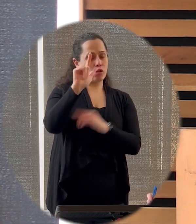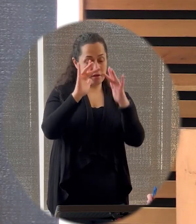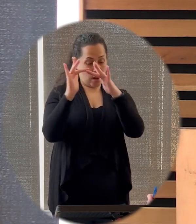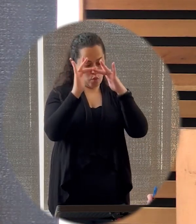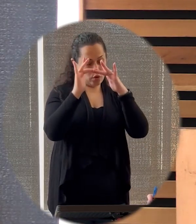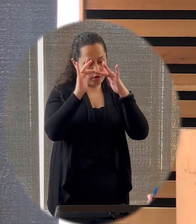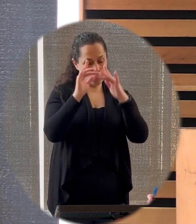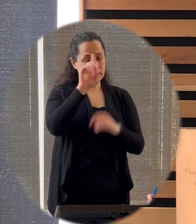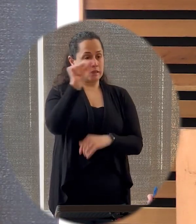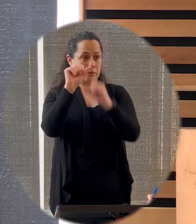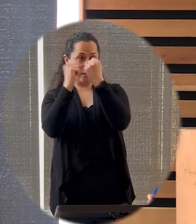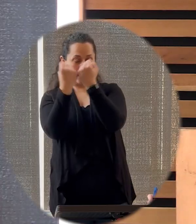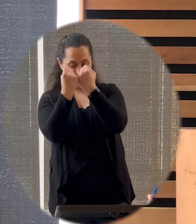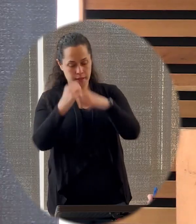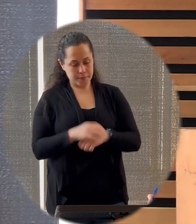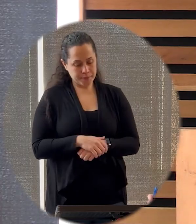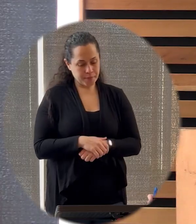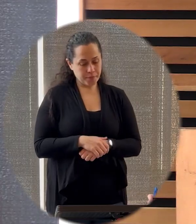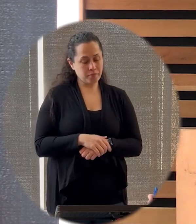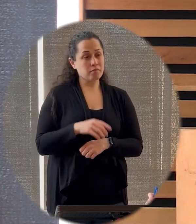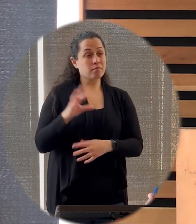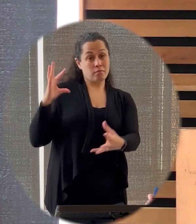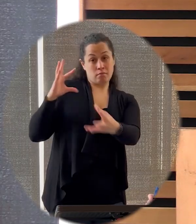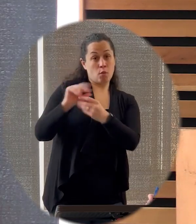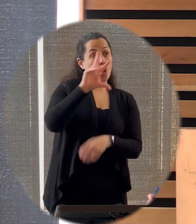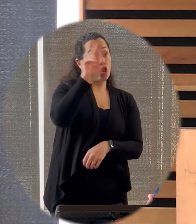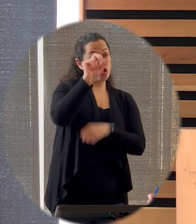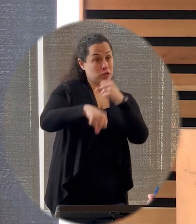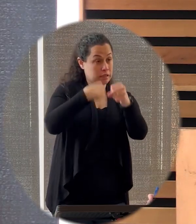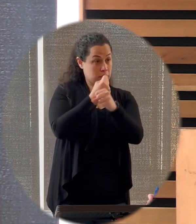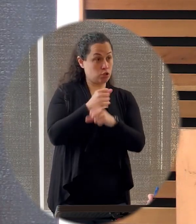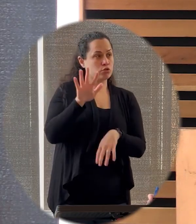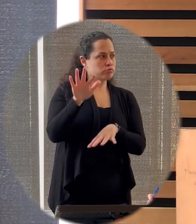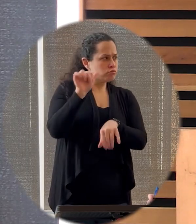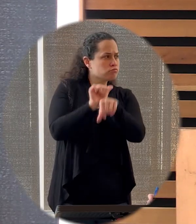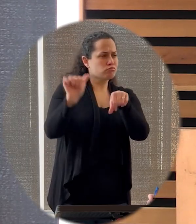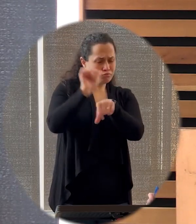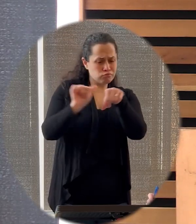Society. For more than 30 years, his work has focused on advancing the rights of indigenous